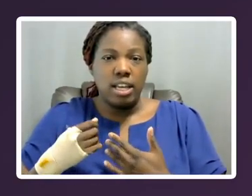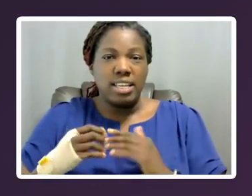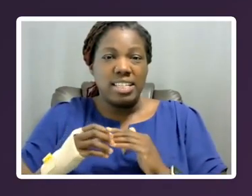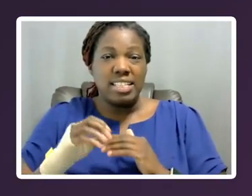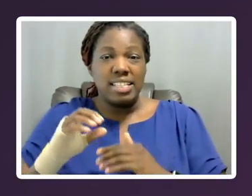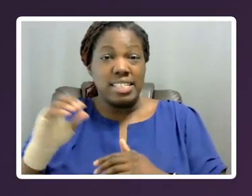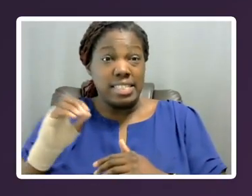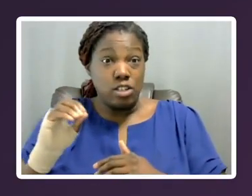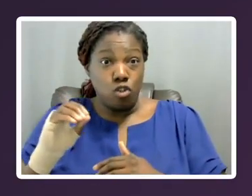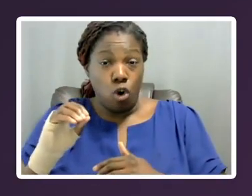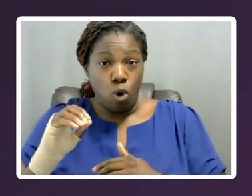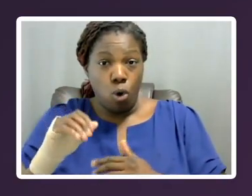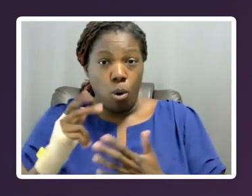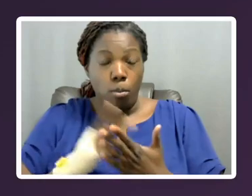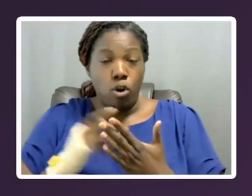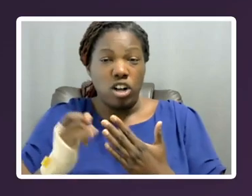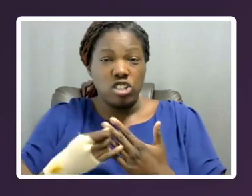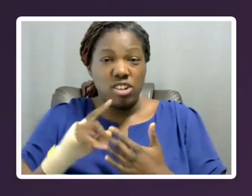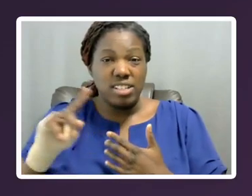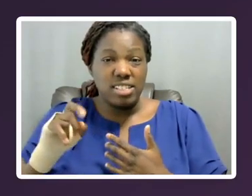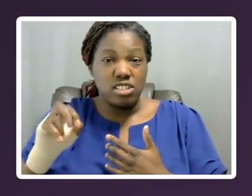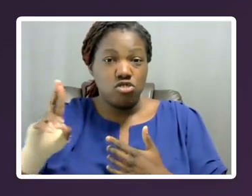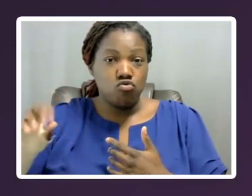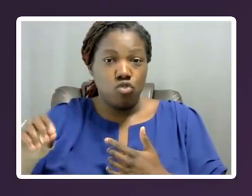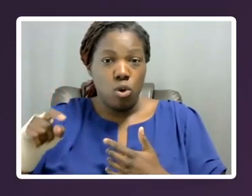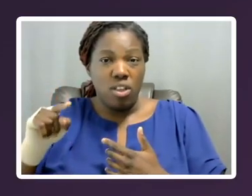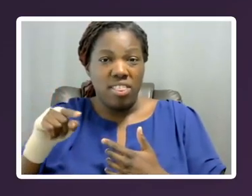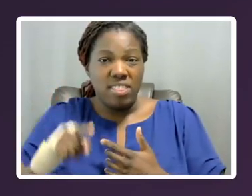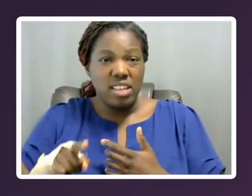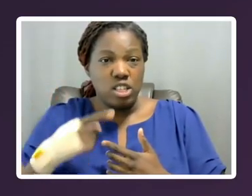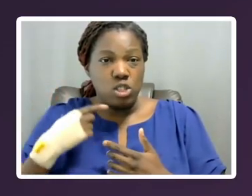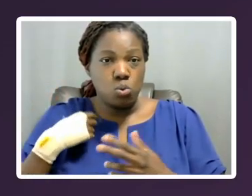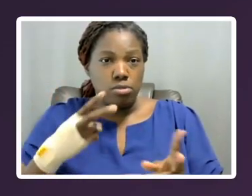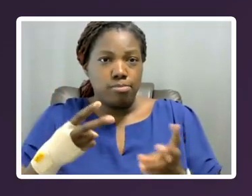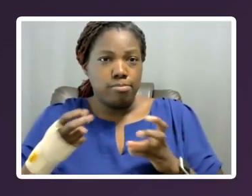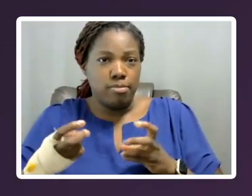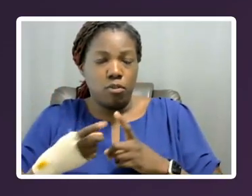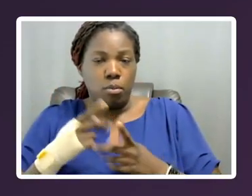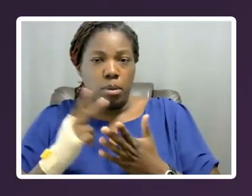Project Zero. And also this was adapted a bit from Project Zero, so within the perspectives. You can